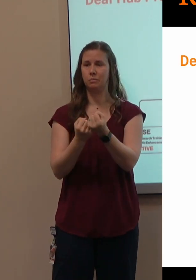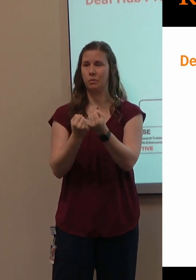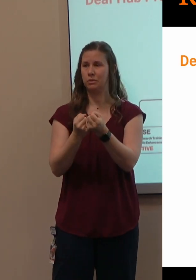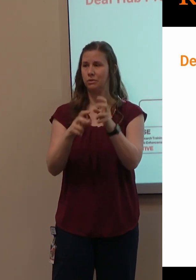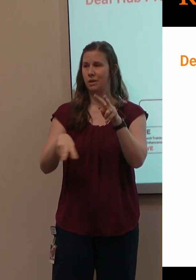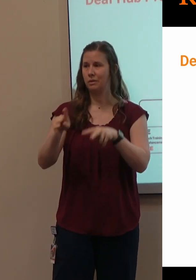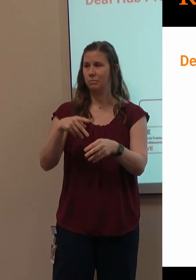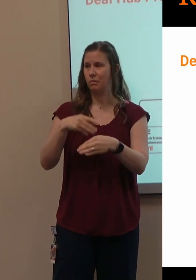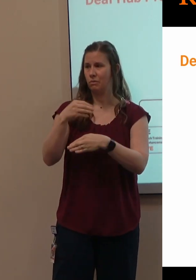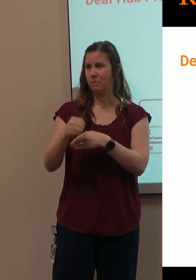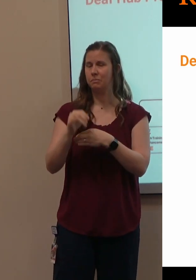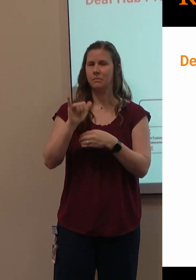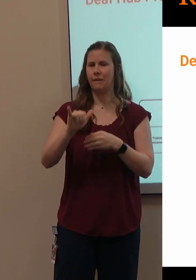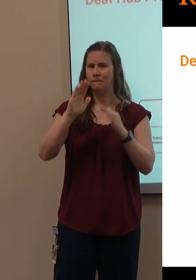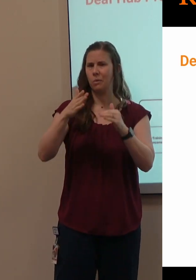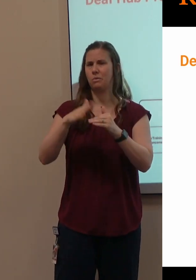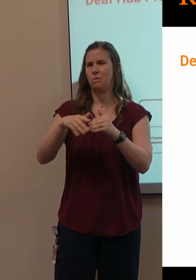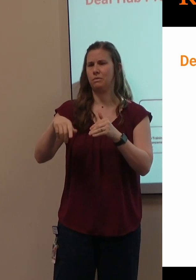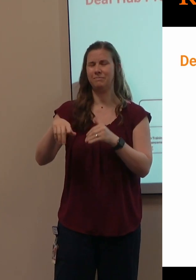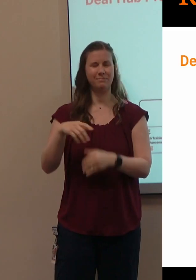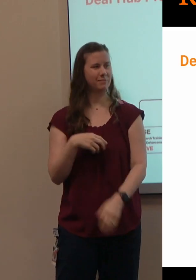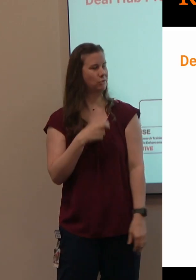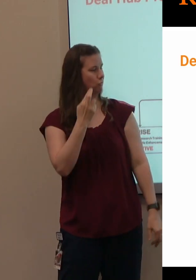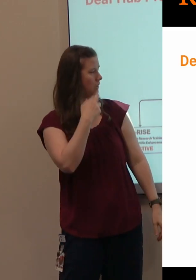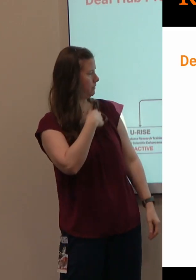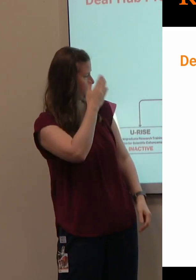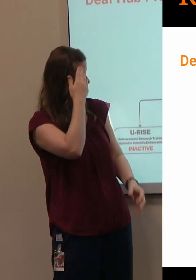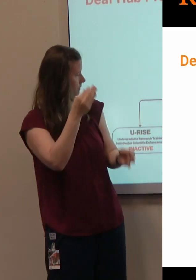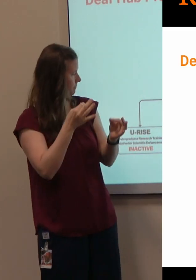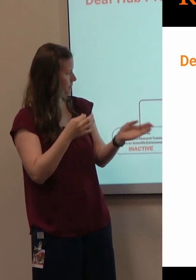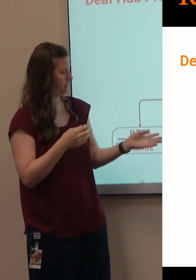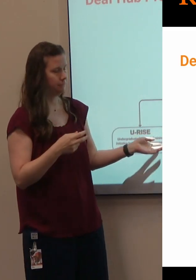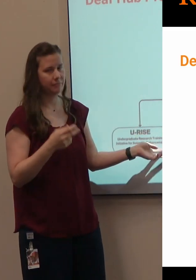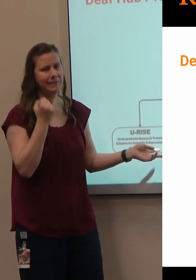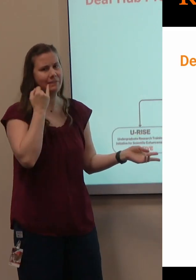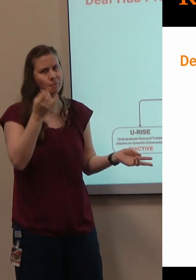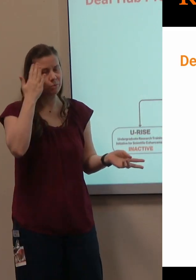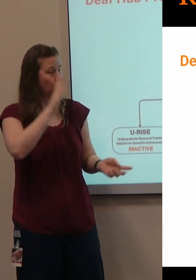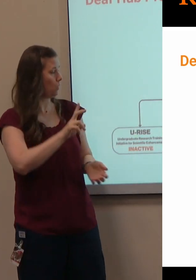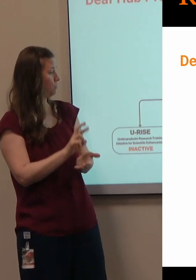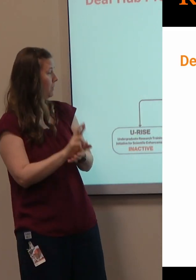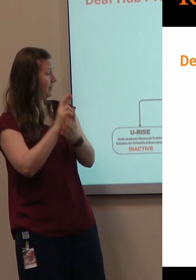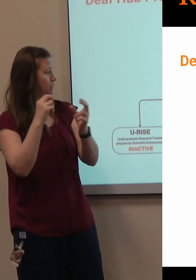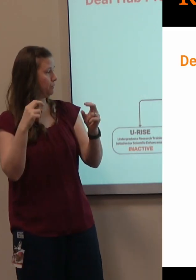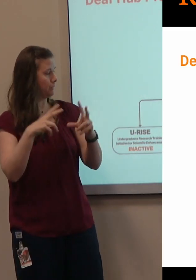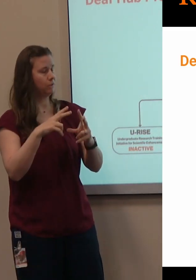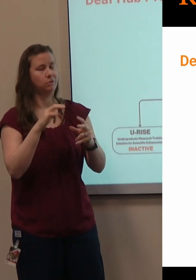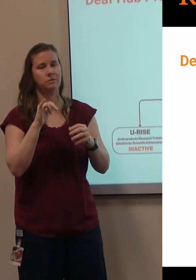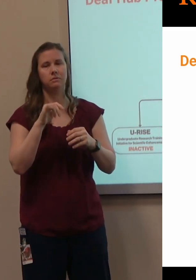which is the Mentor Supported Shadowing Program that focuses, I just realized I forgot to explain U-RISE and Bridges Program.